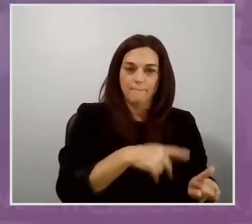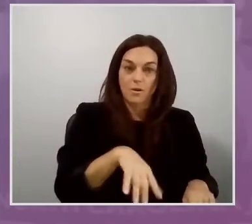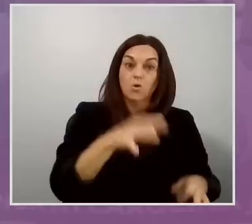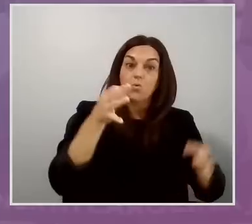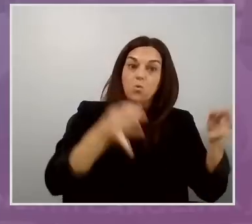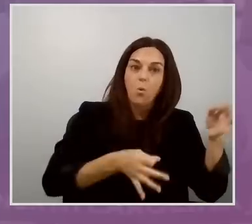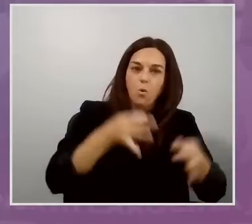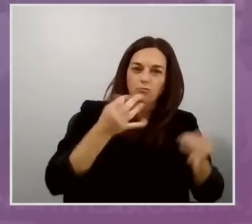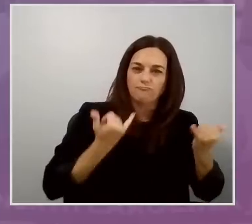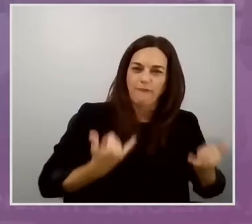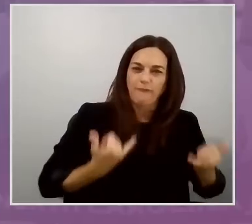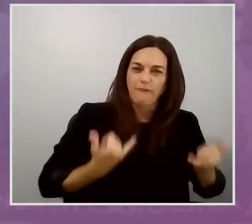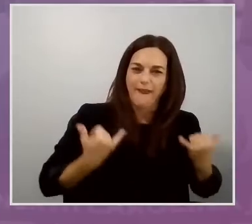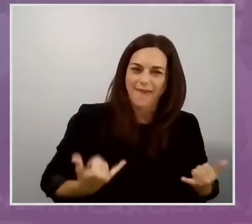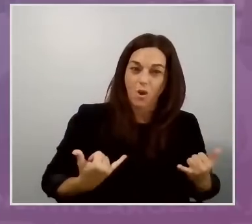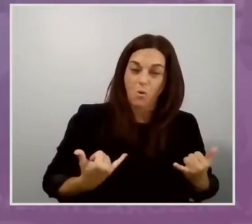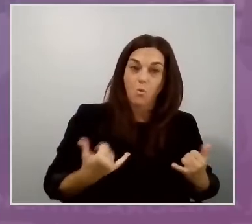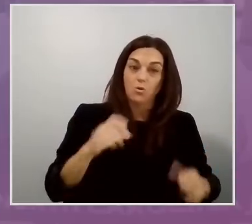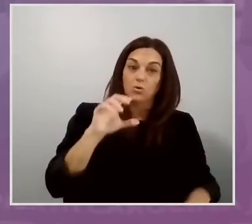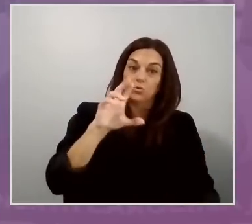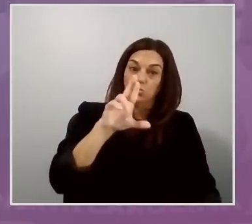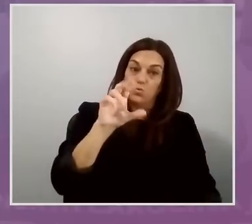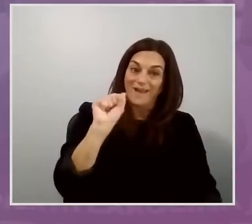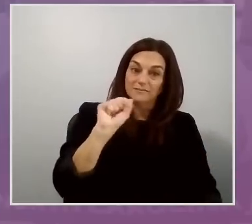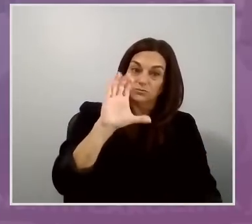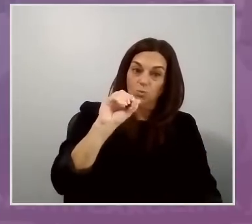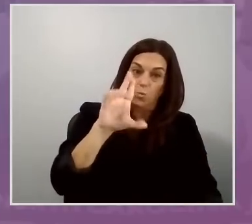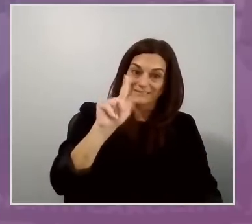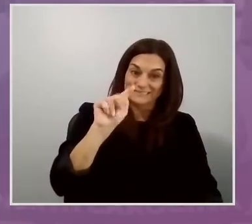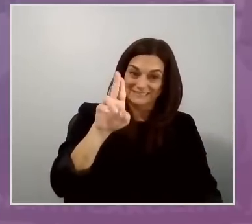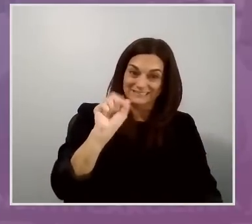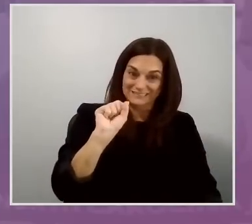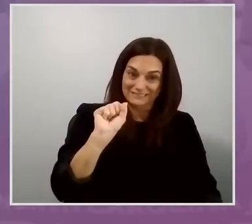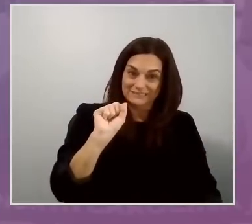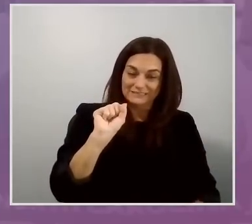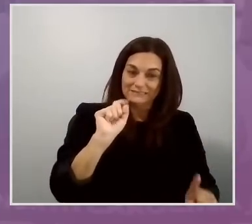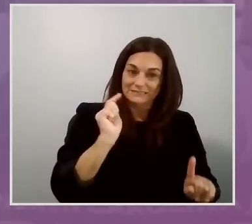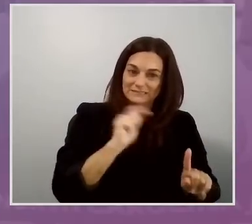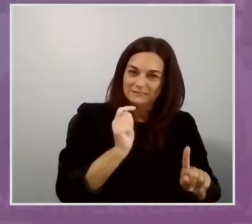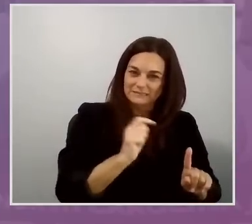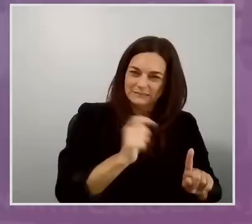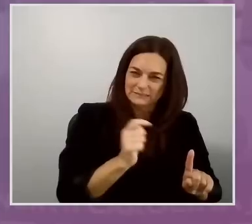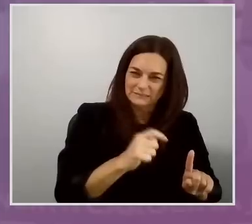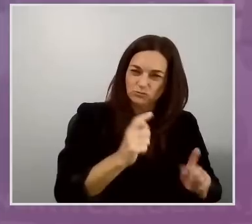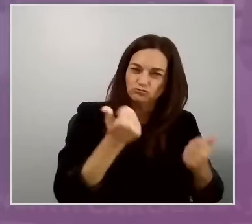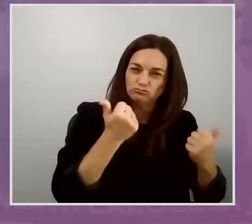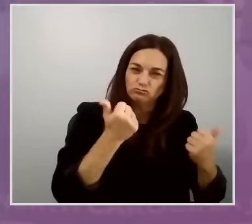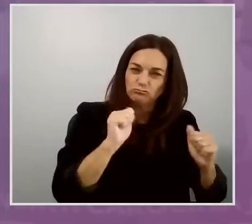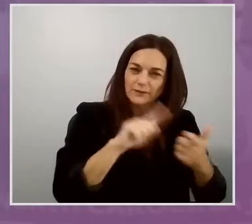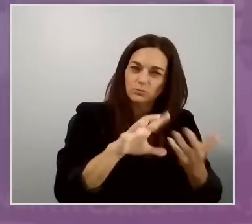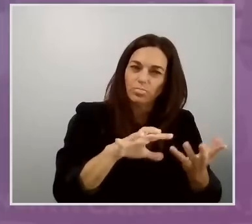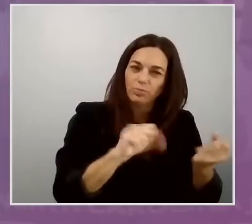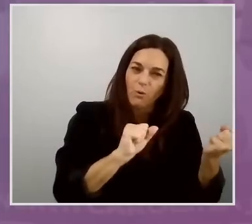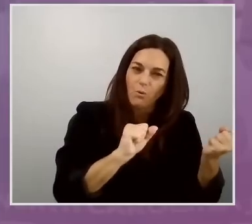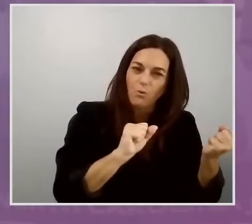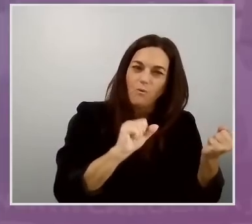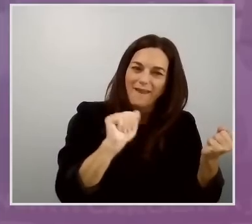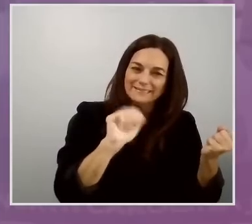ACT. ON THE ONE ACT YOU HAVE JOE BIDEN. ON THE OTHER HAND YOU HAVE DONALD TRUMP WHO IS IN COURT